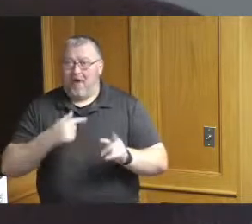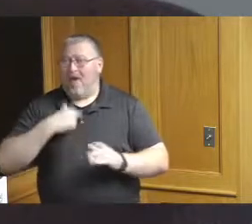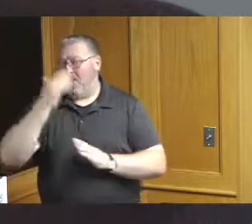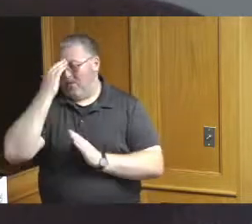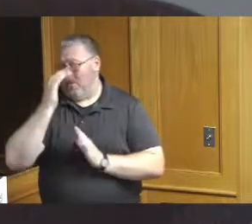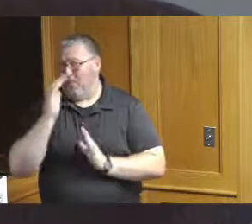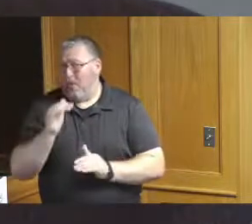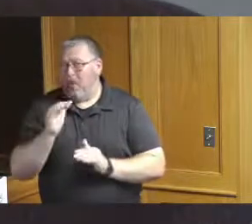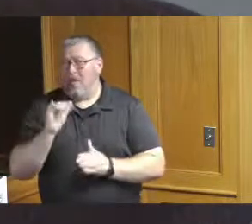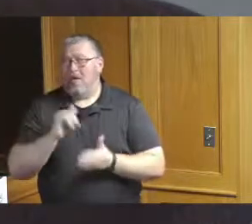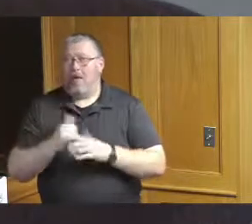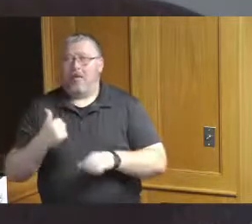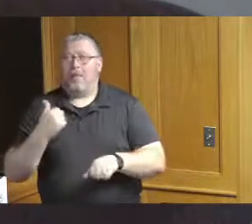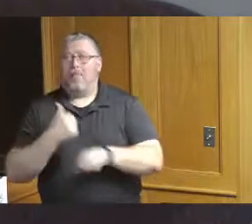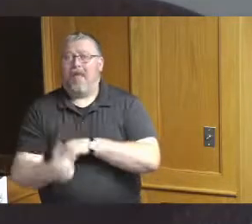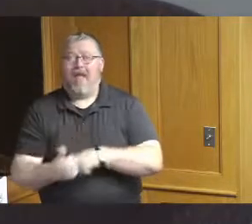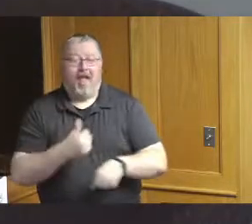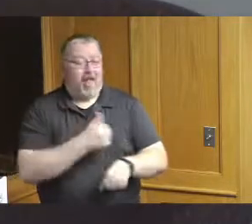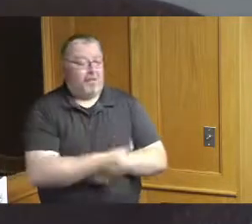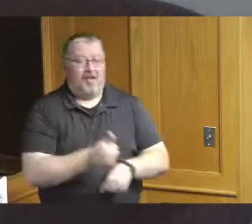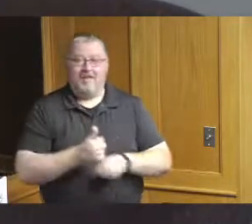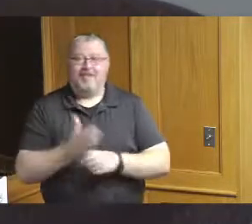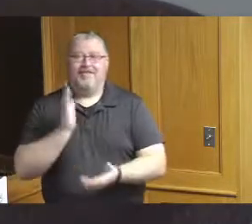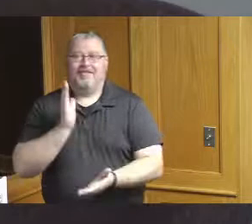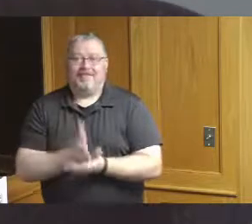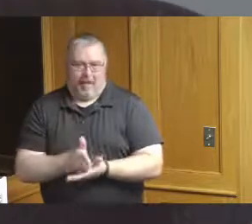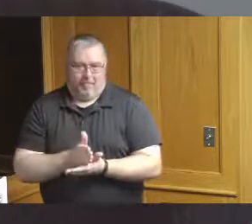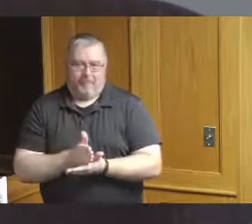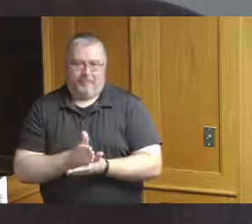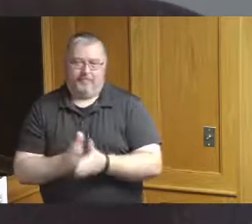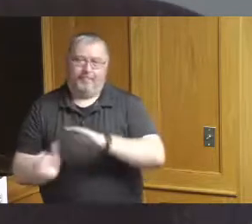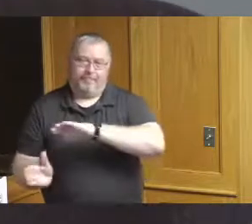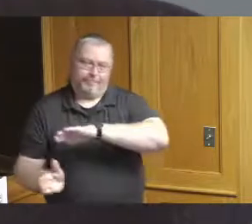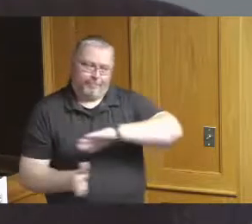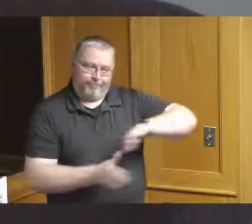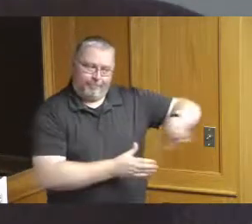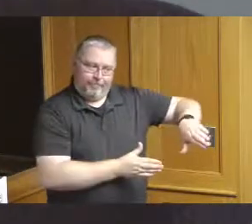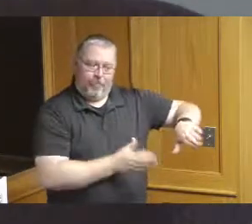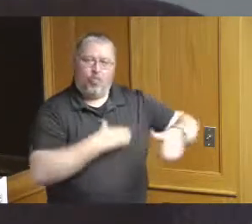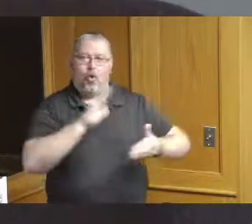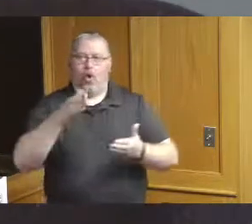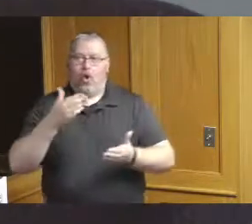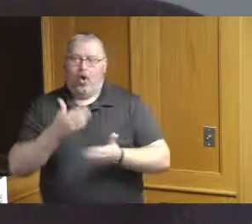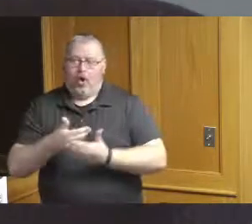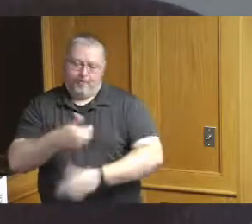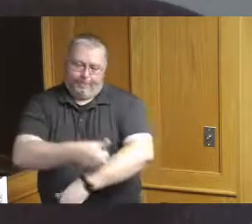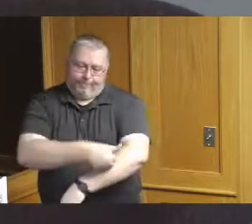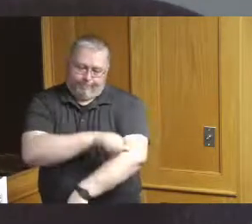the blaming gets cast to the side and that we are all in there in the spirit of moving something